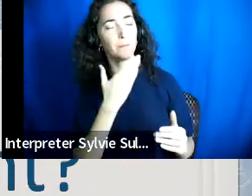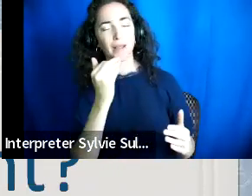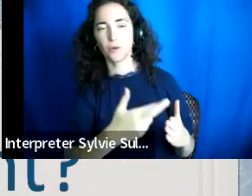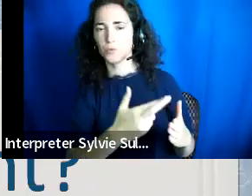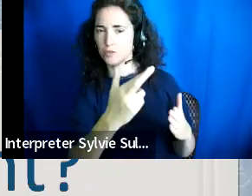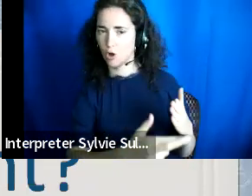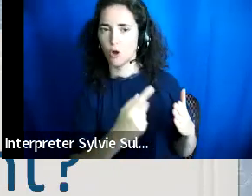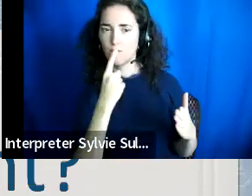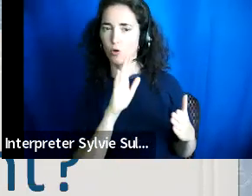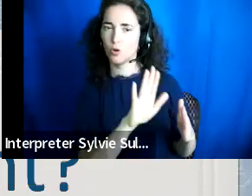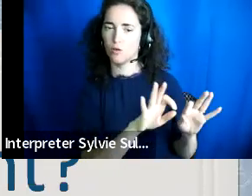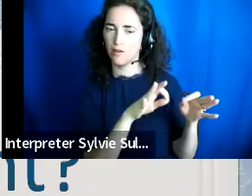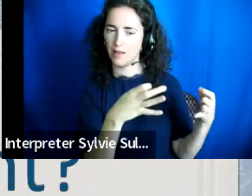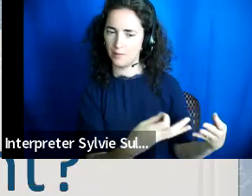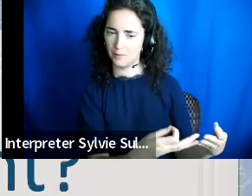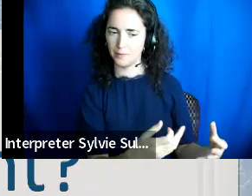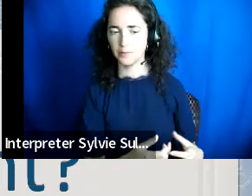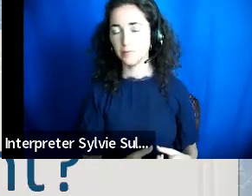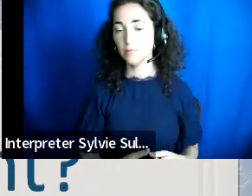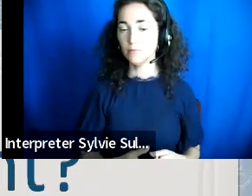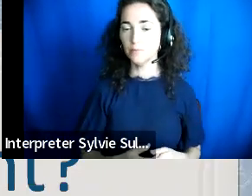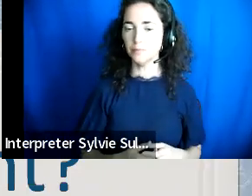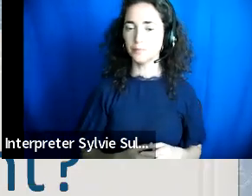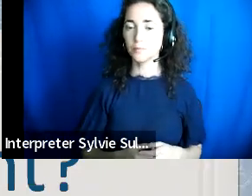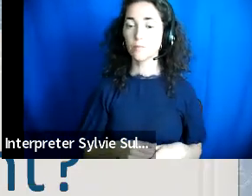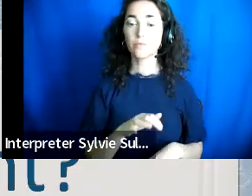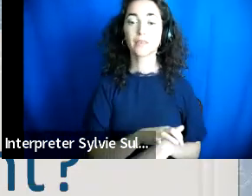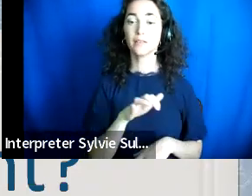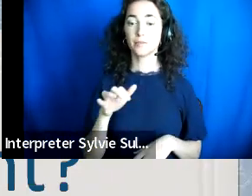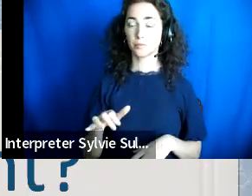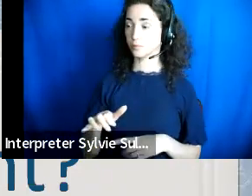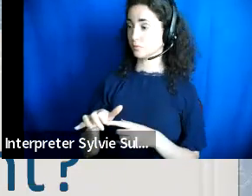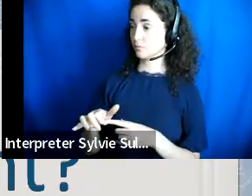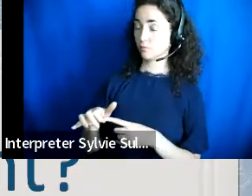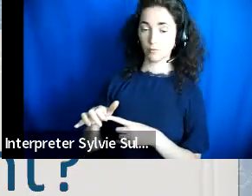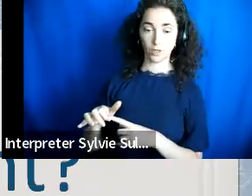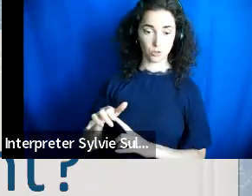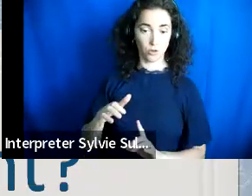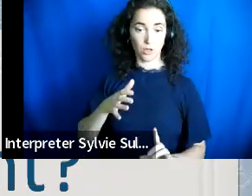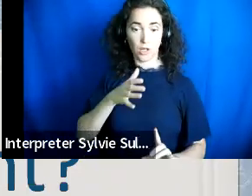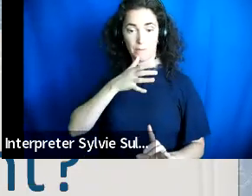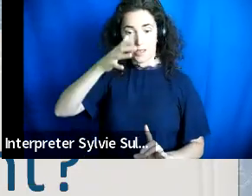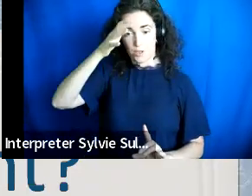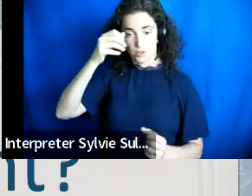their families. So the same applies to the training that the support parents will be receiving.